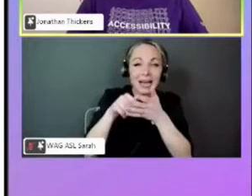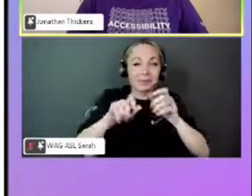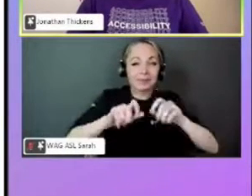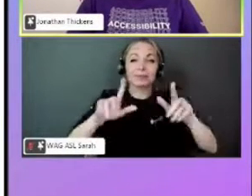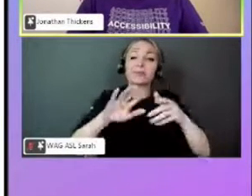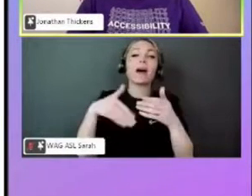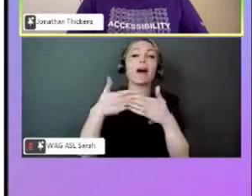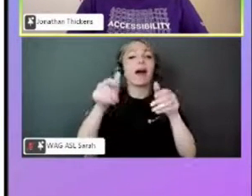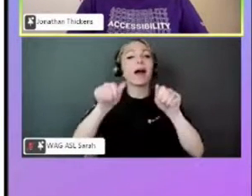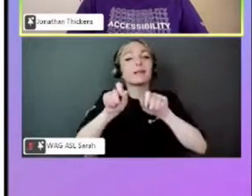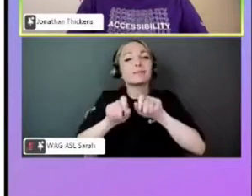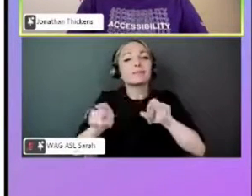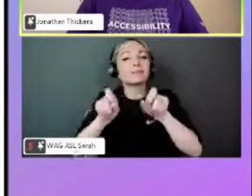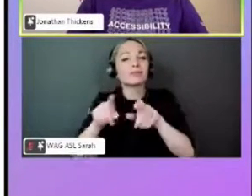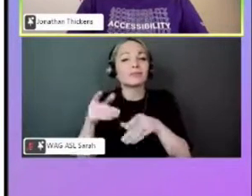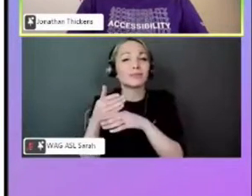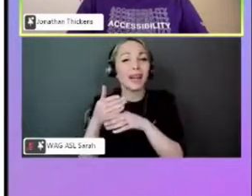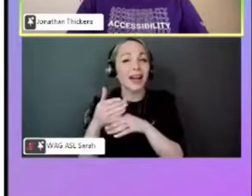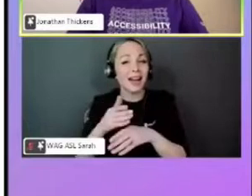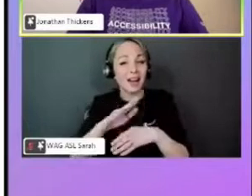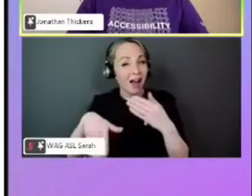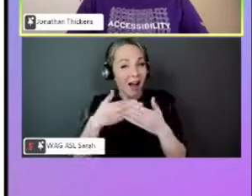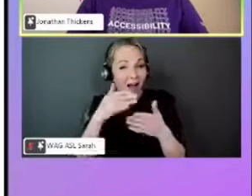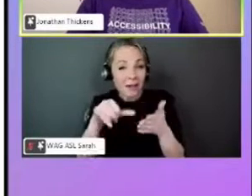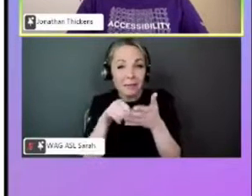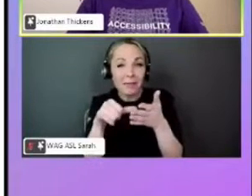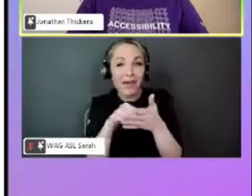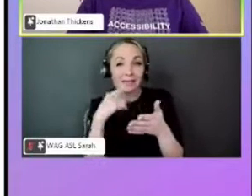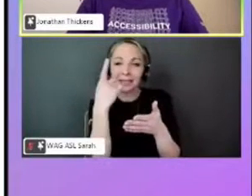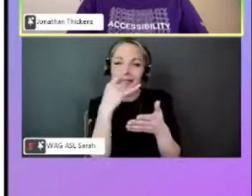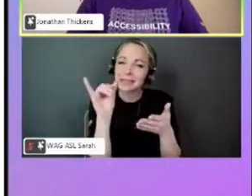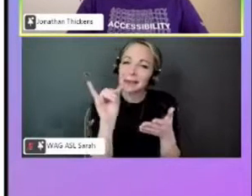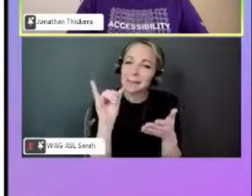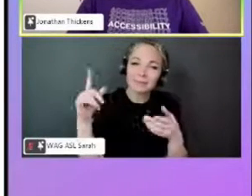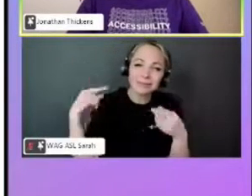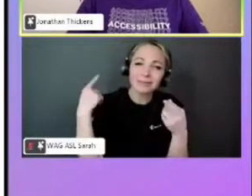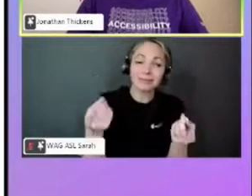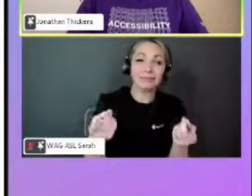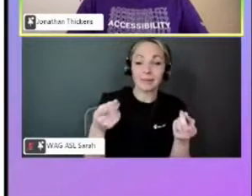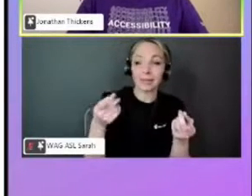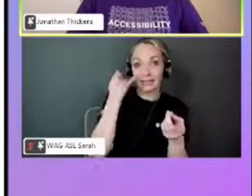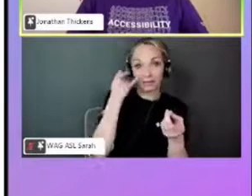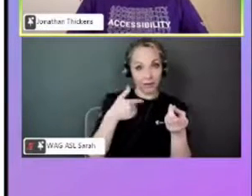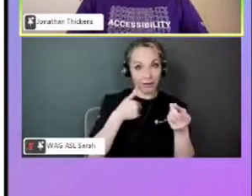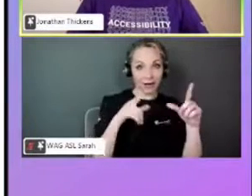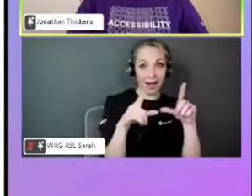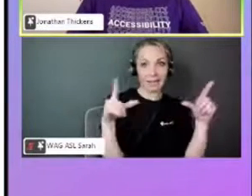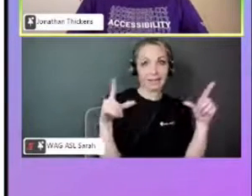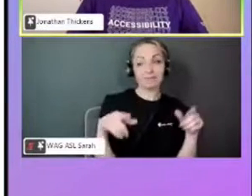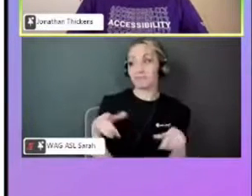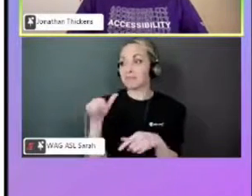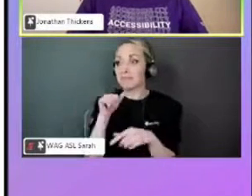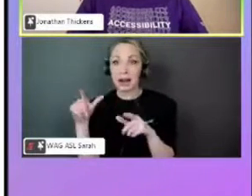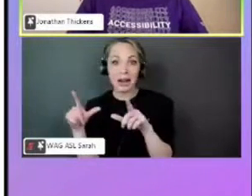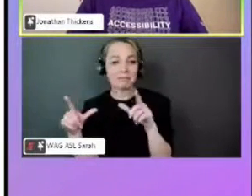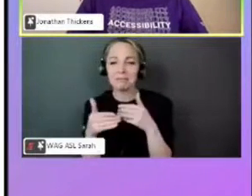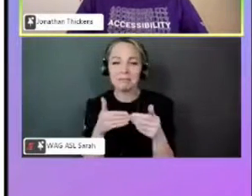exactly like you've seen so far. There are no differences for users with licenses or not. You can also export all your results